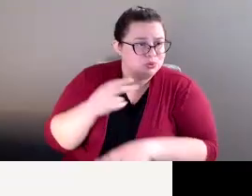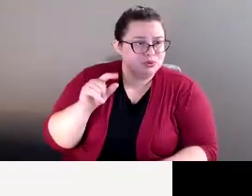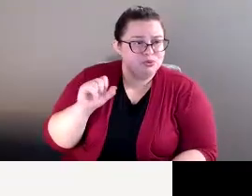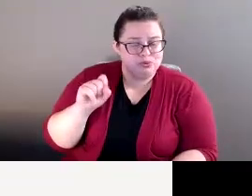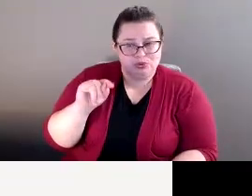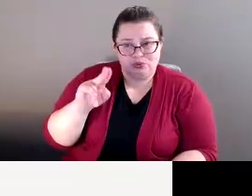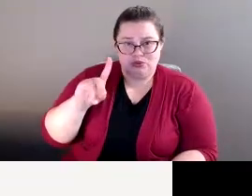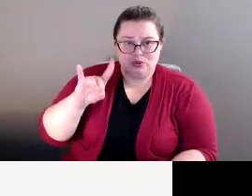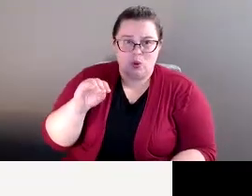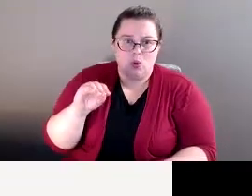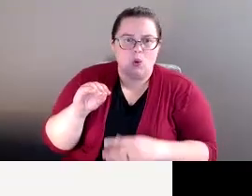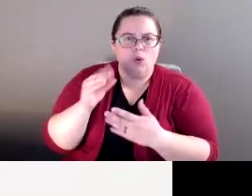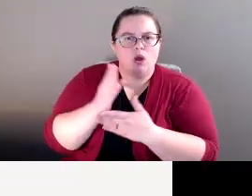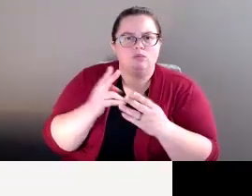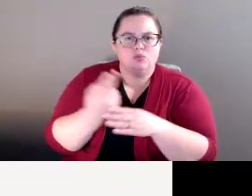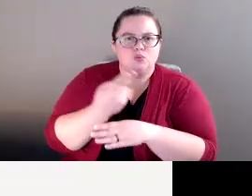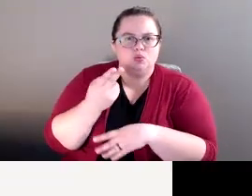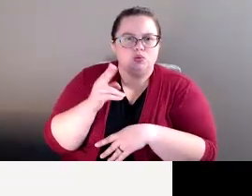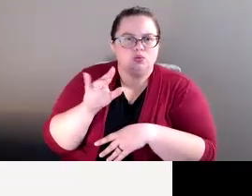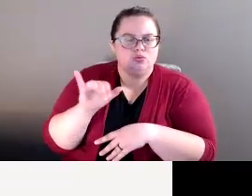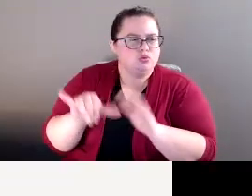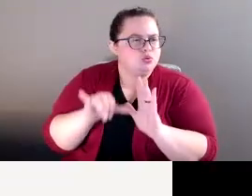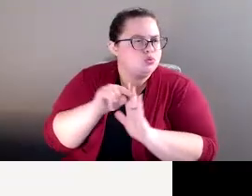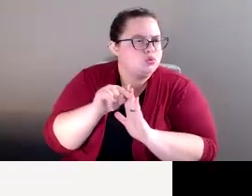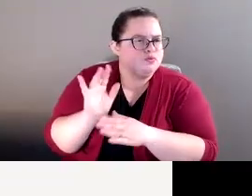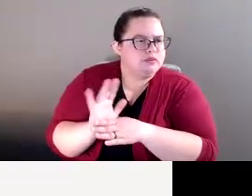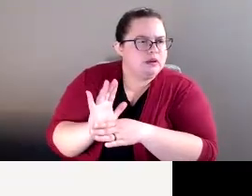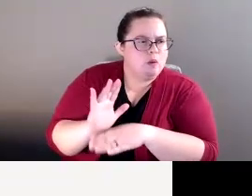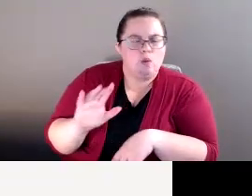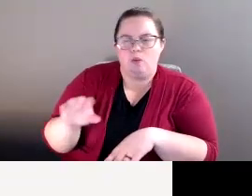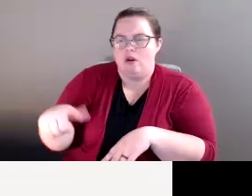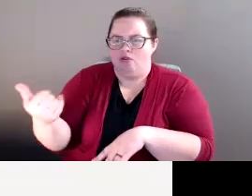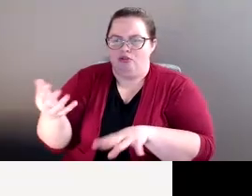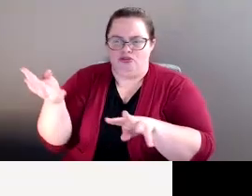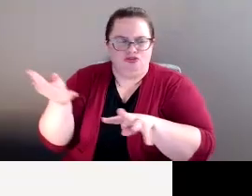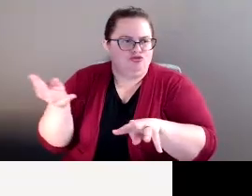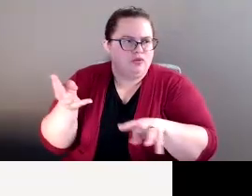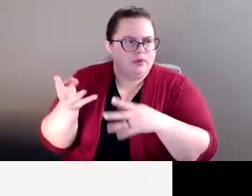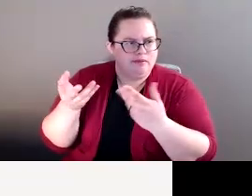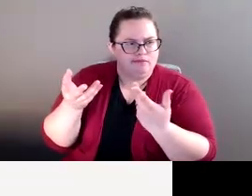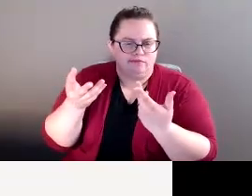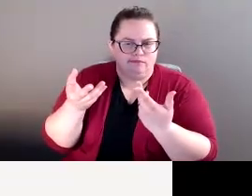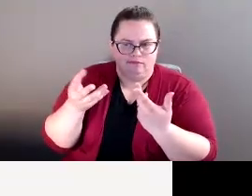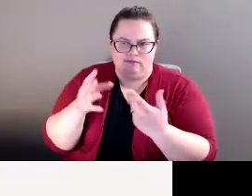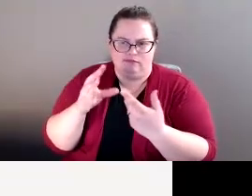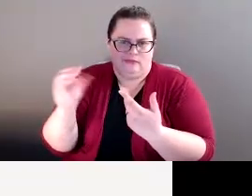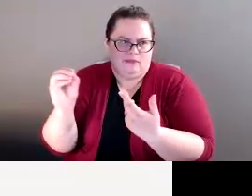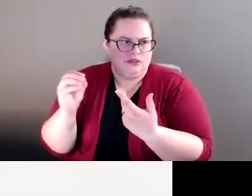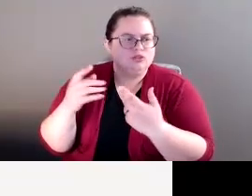or other streaming platforms as well too. And so let's say if I use a lot,